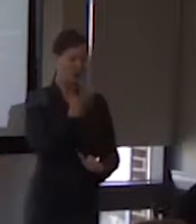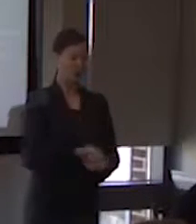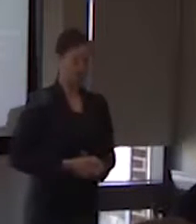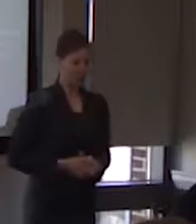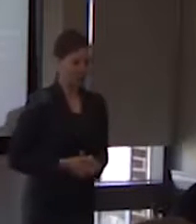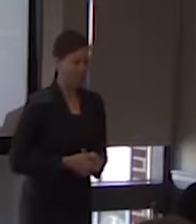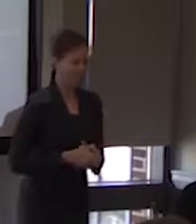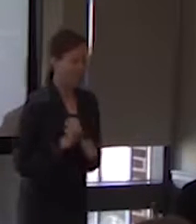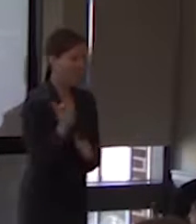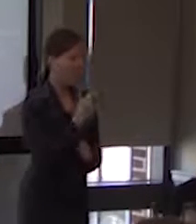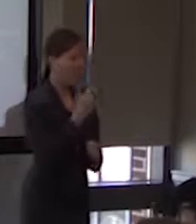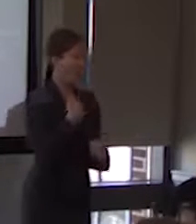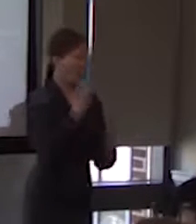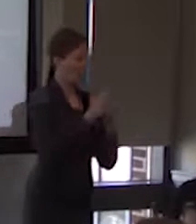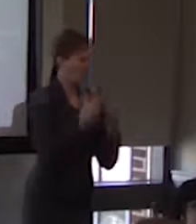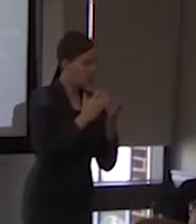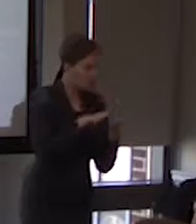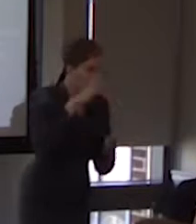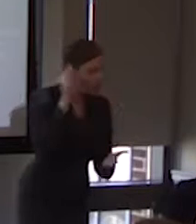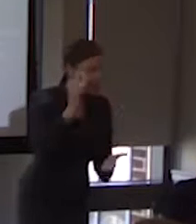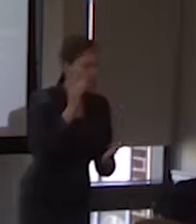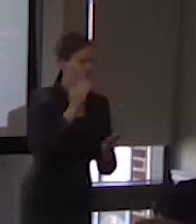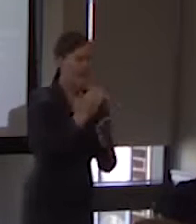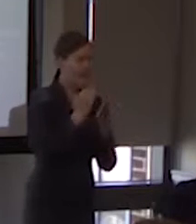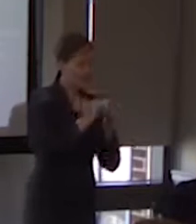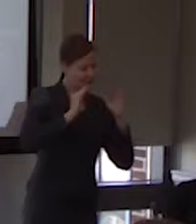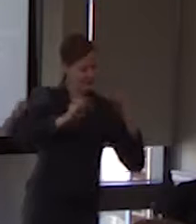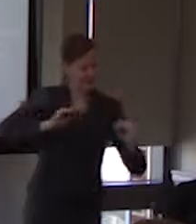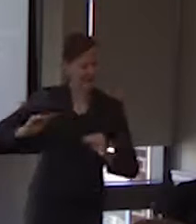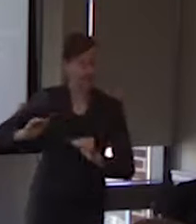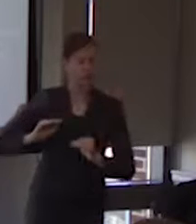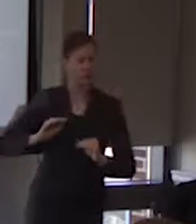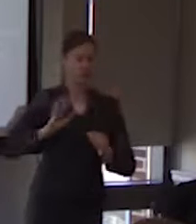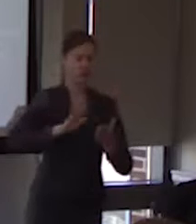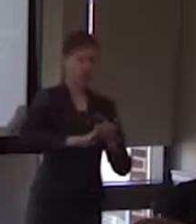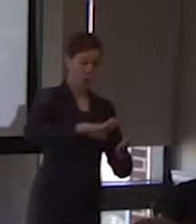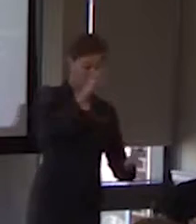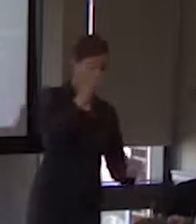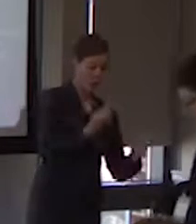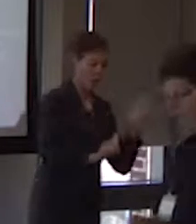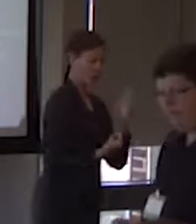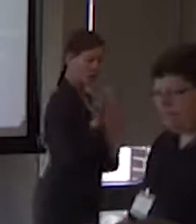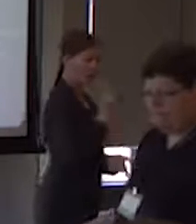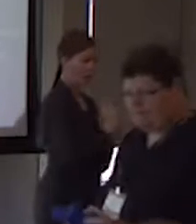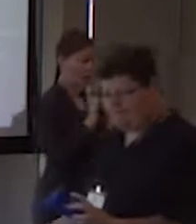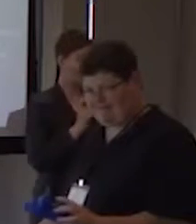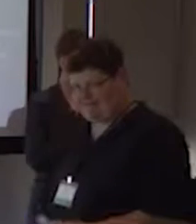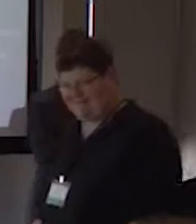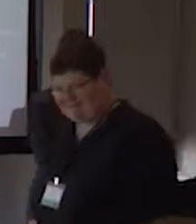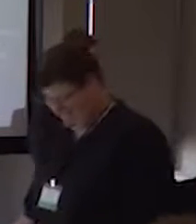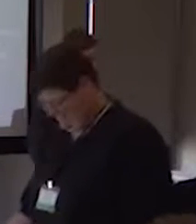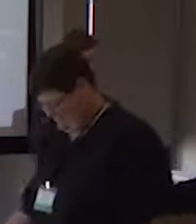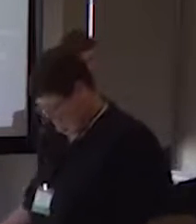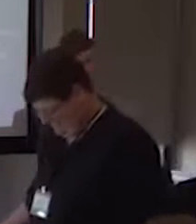We all have lessons to learn and lessons to teach. And learn, grow, and change. That's what she set out to do.